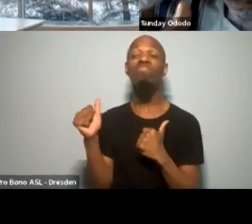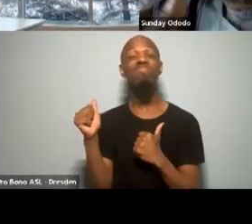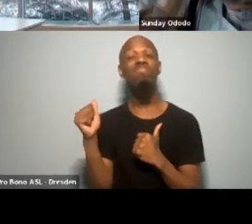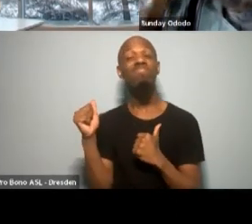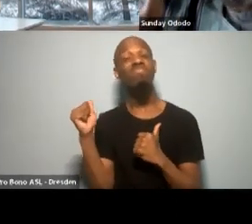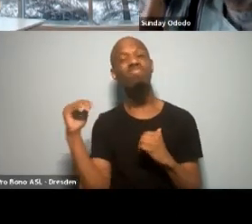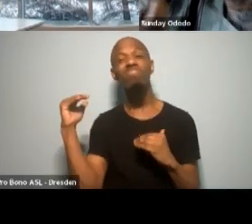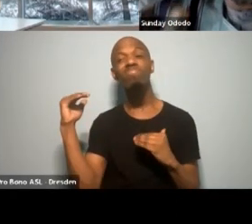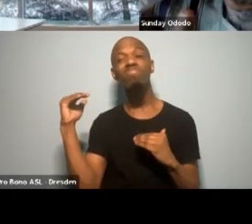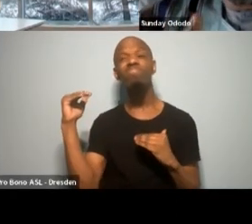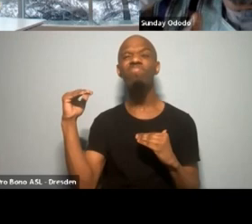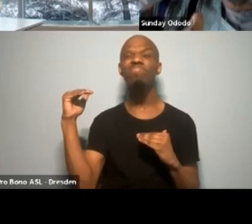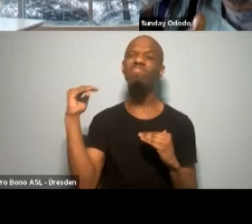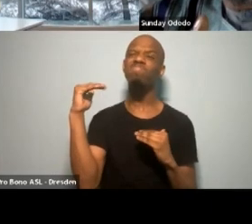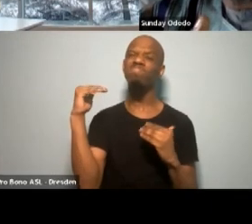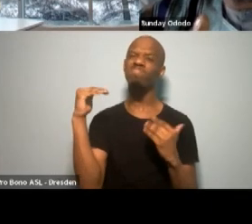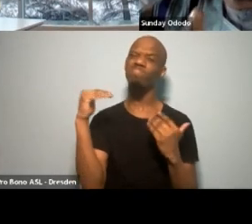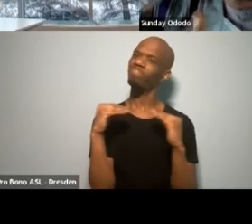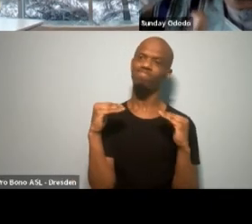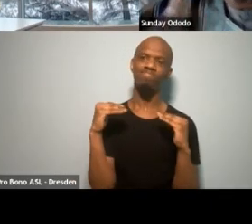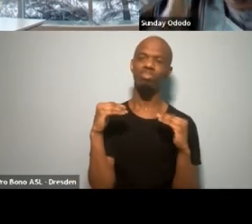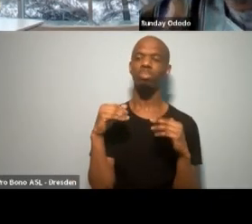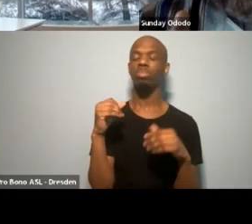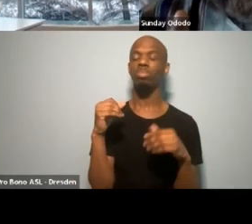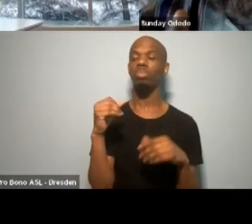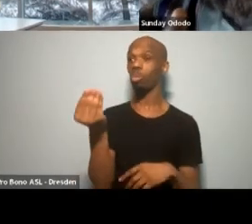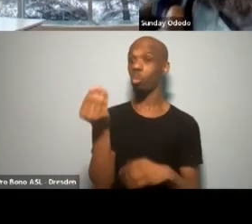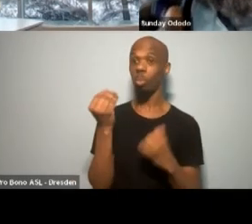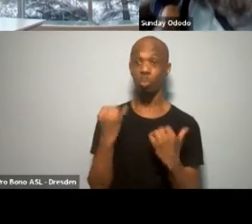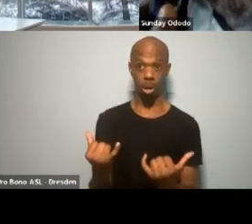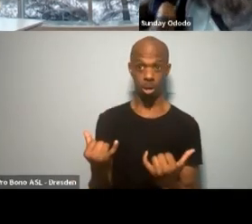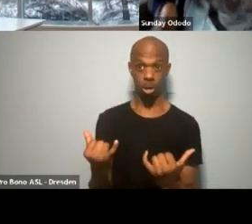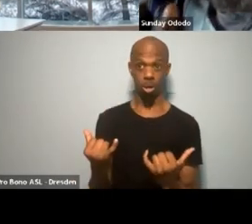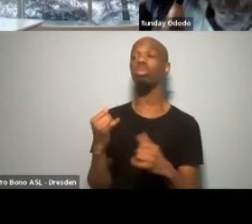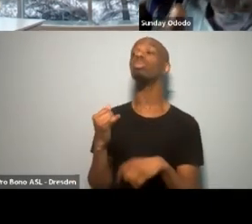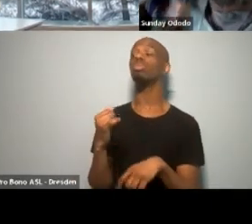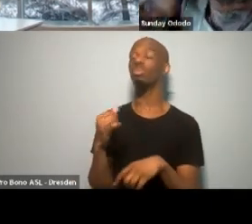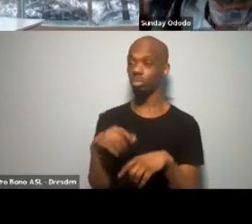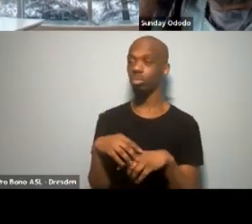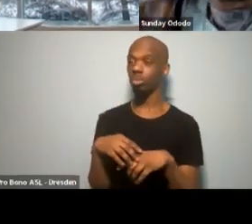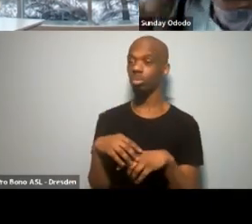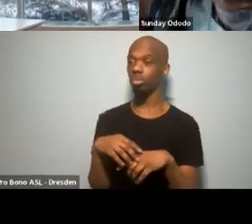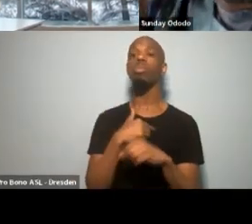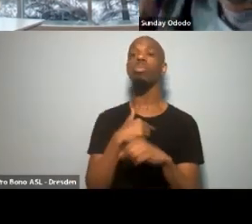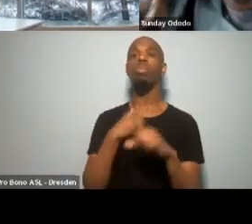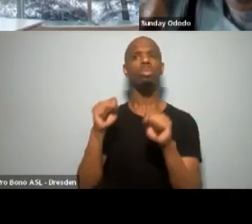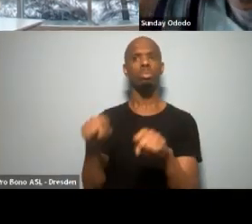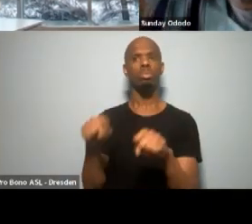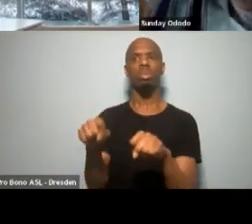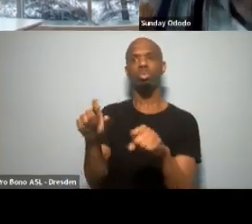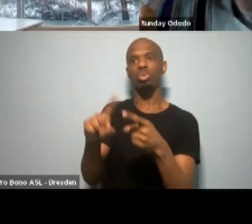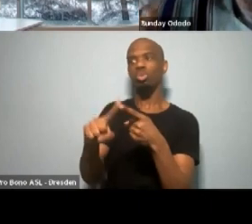apart from just creating a good environment for creatives to thrive,